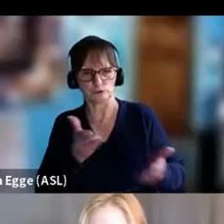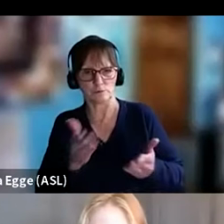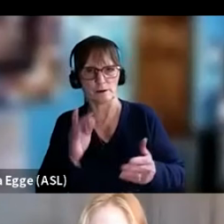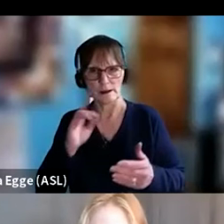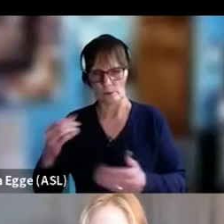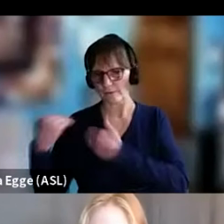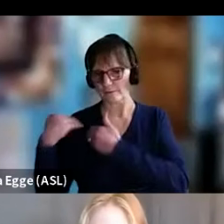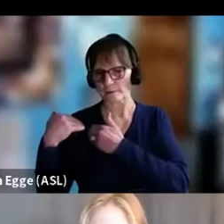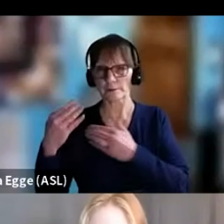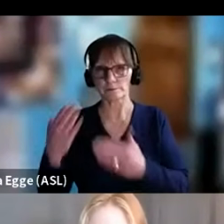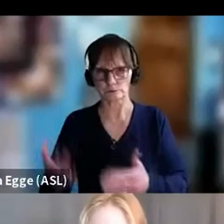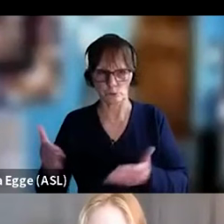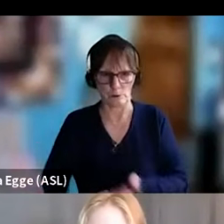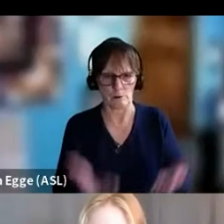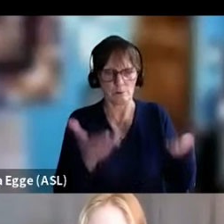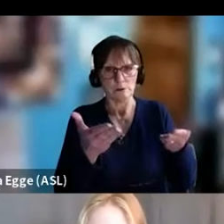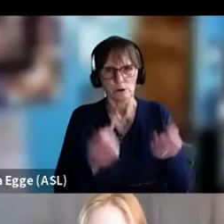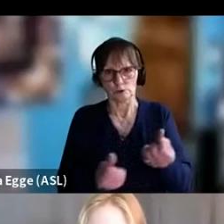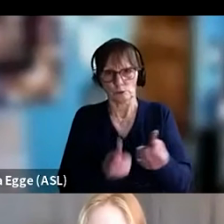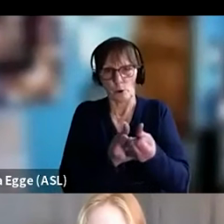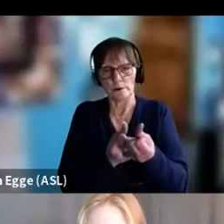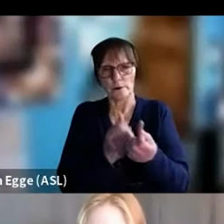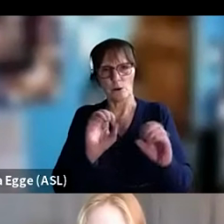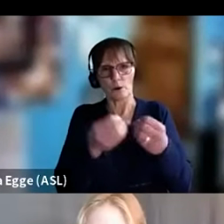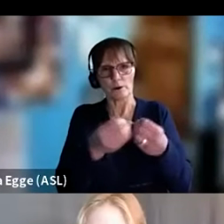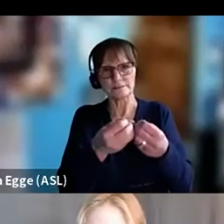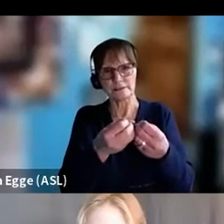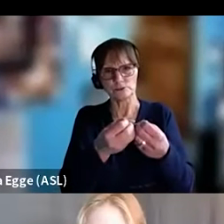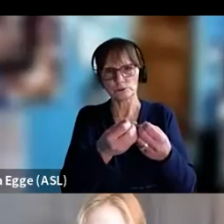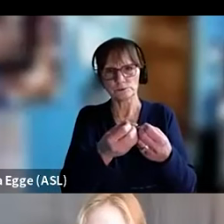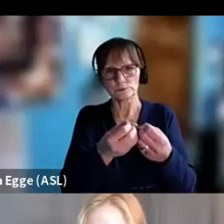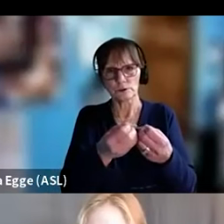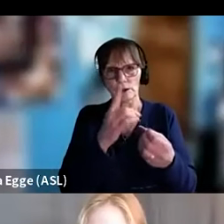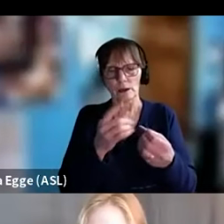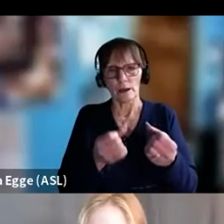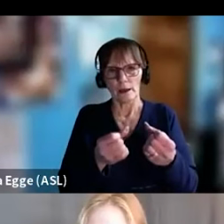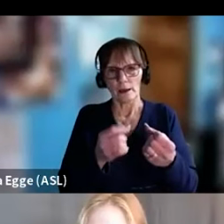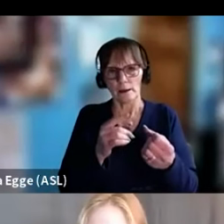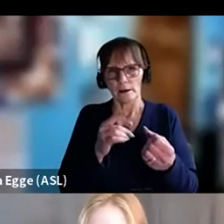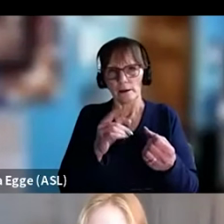to uplift those organizations that do, and really support organizations that hire people